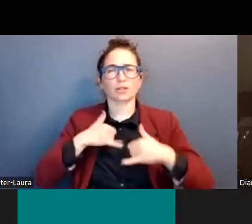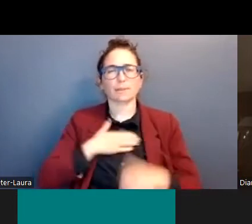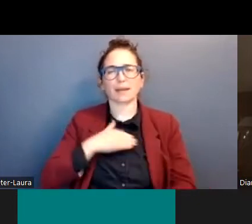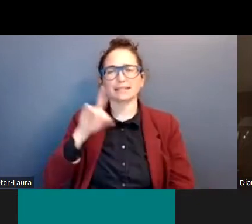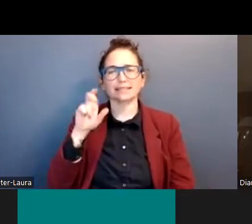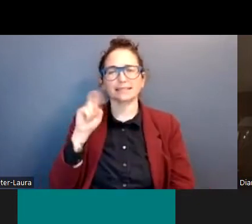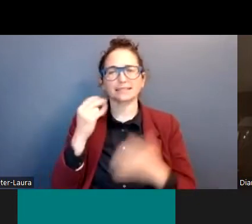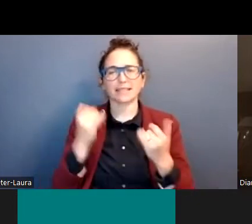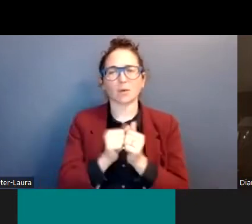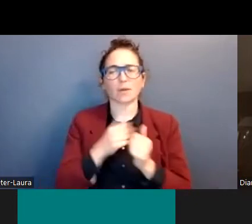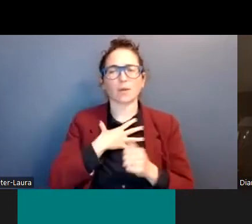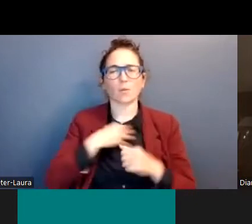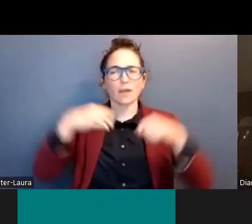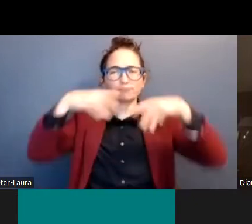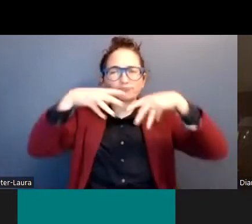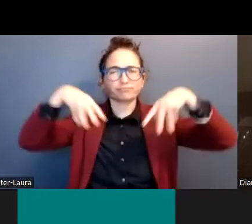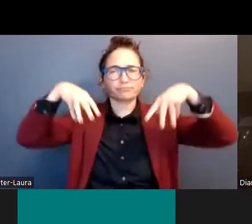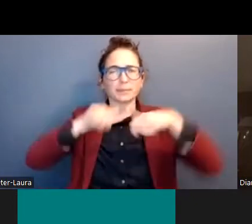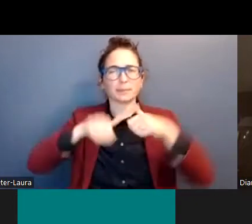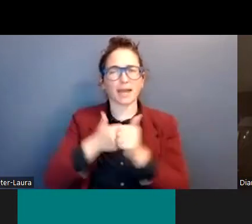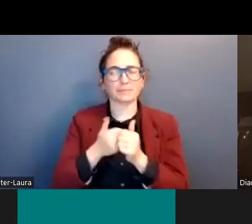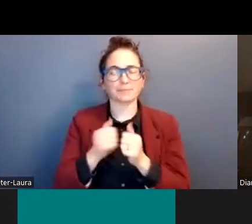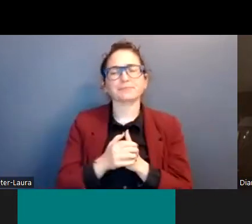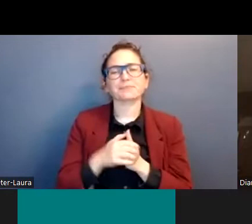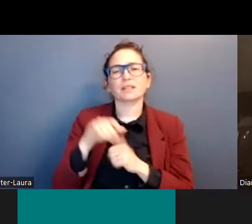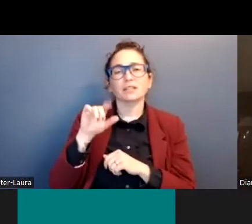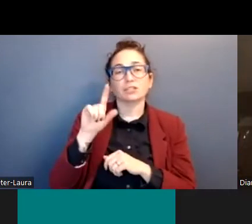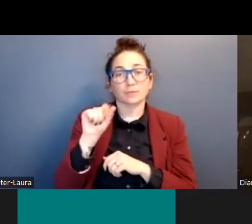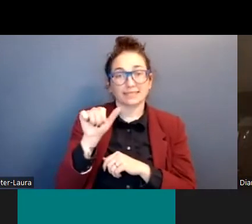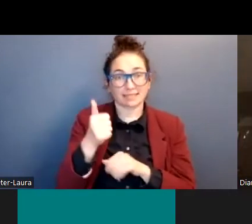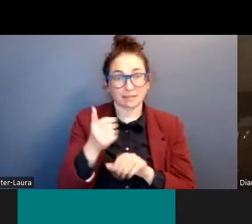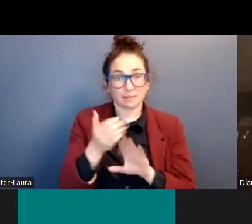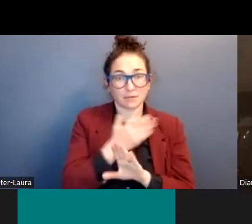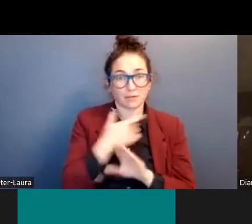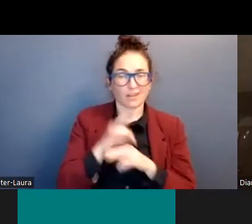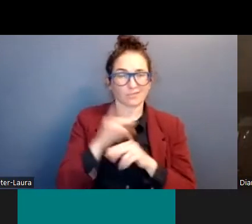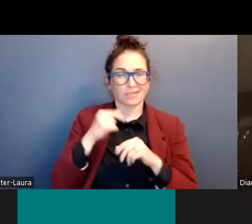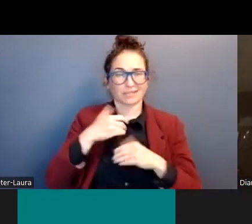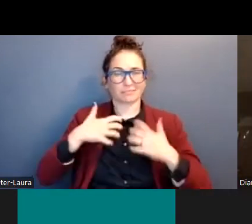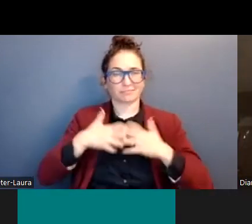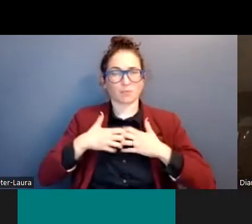In 2010 before I used this ventilator I caught a severe flu and began to go into respiratory